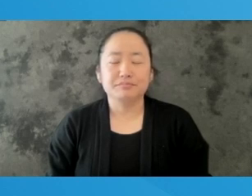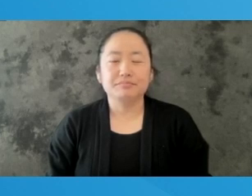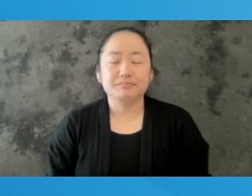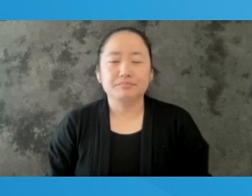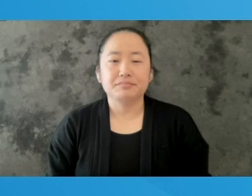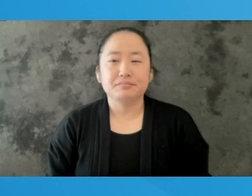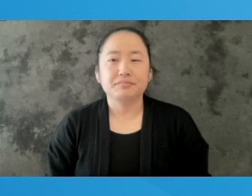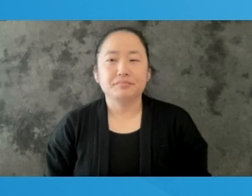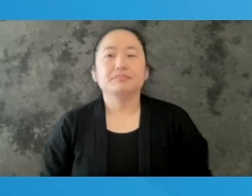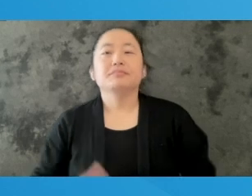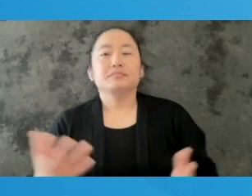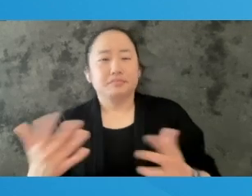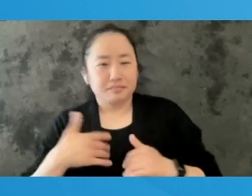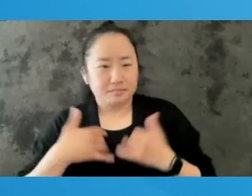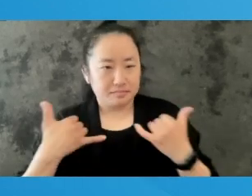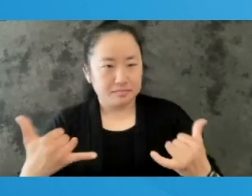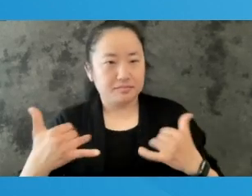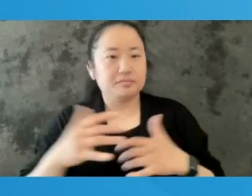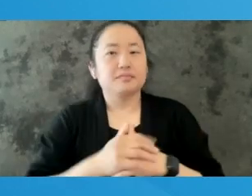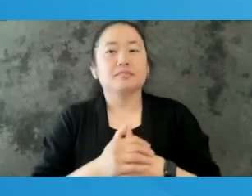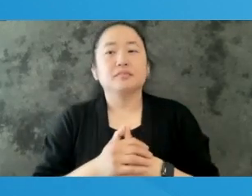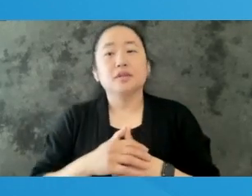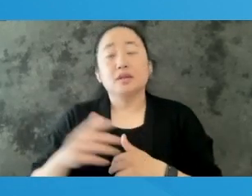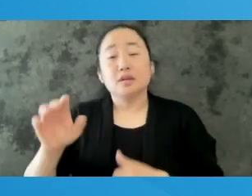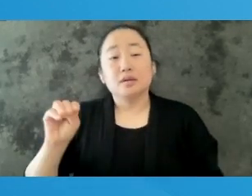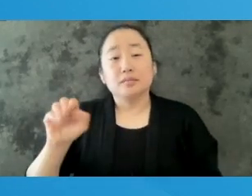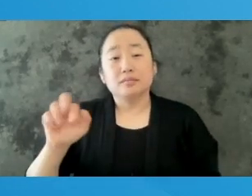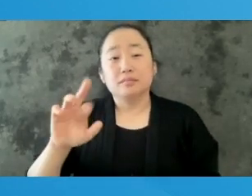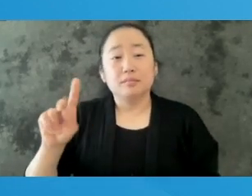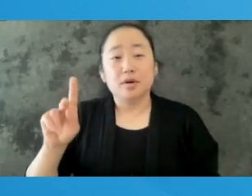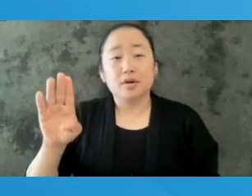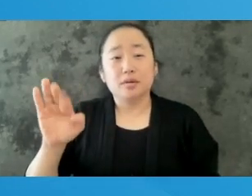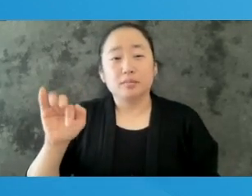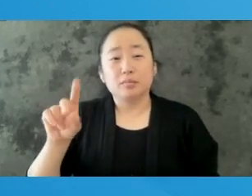And to Mark Bradford, a really visual introduction.